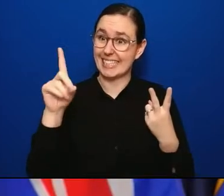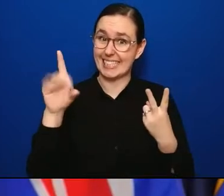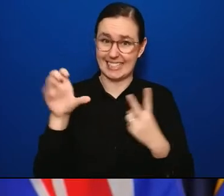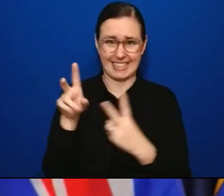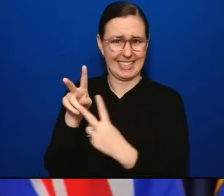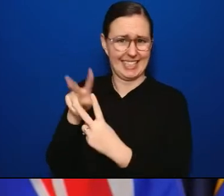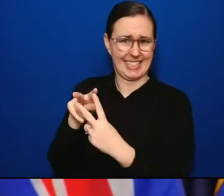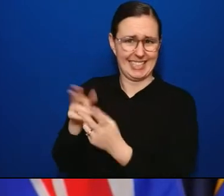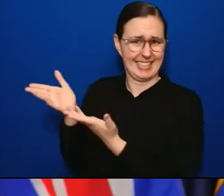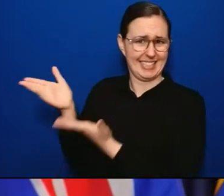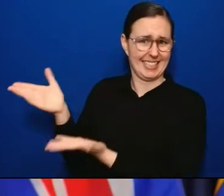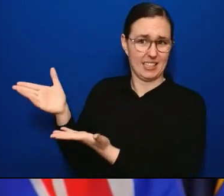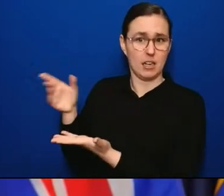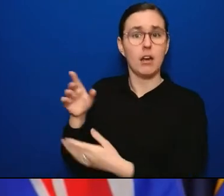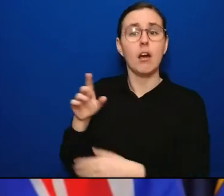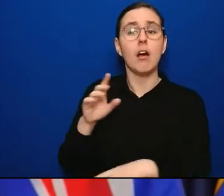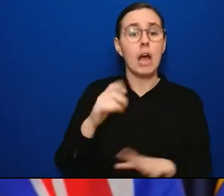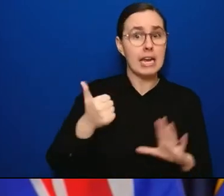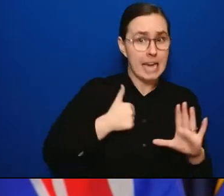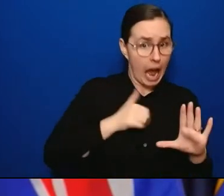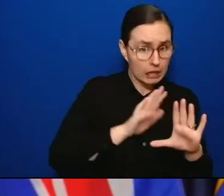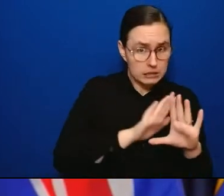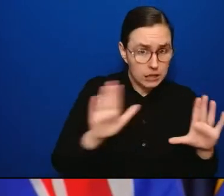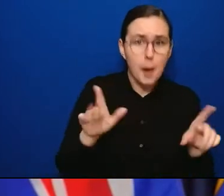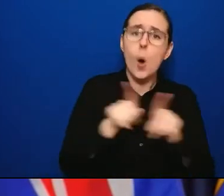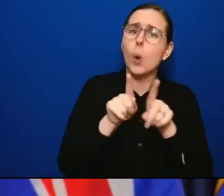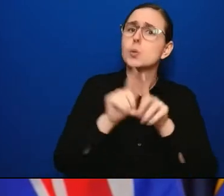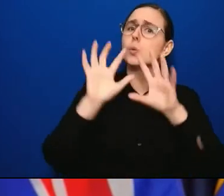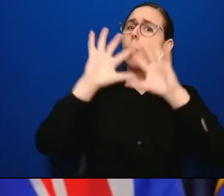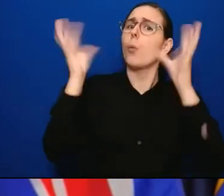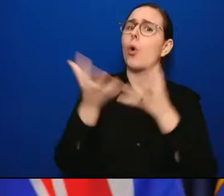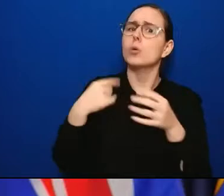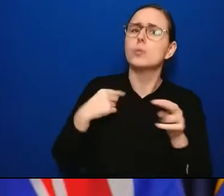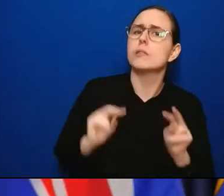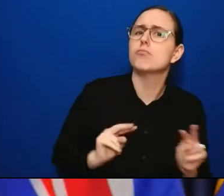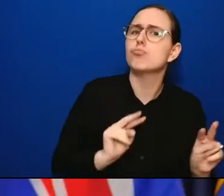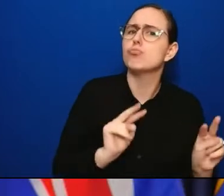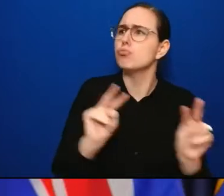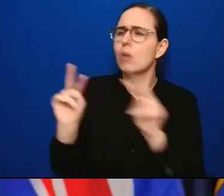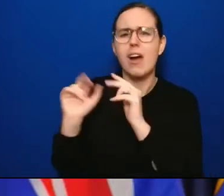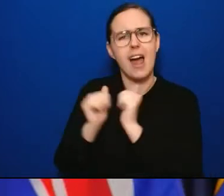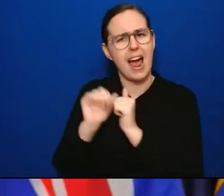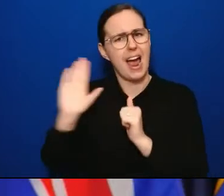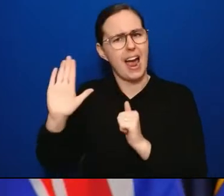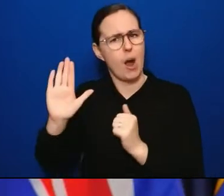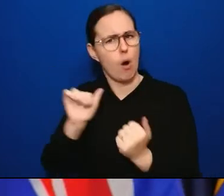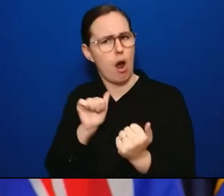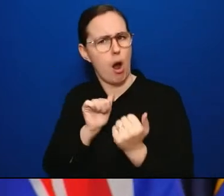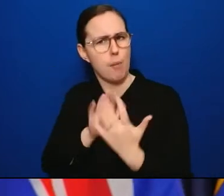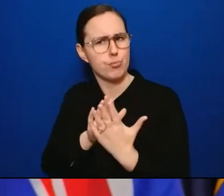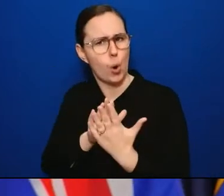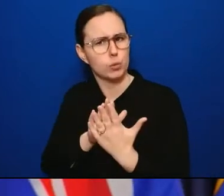jurisdictions, not just in Canada but around the world, The most consistent approach that has meant that for Children in